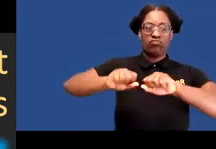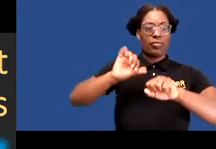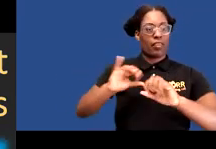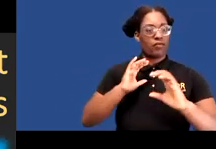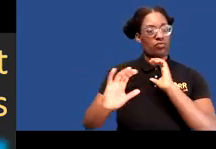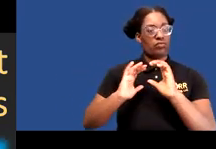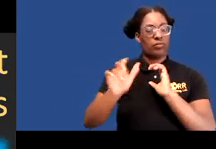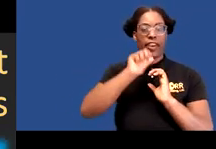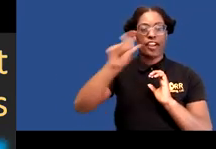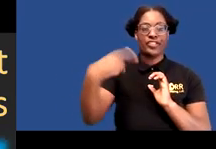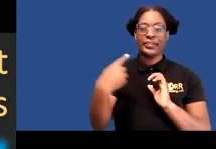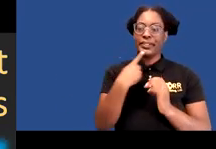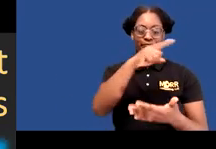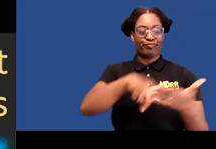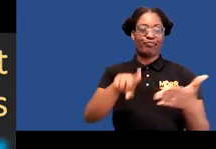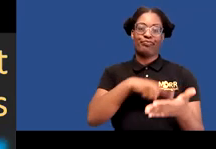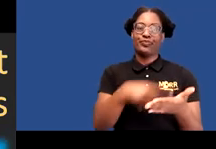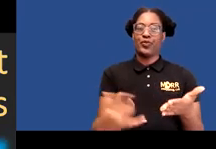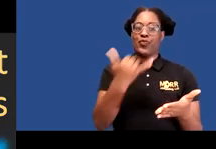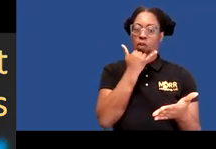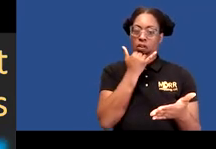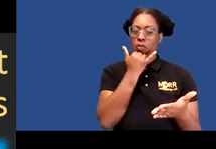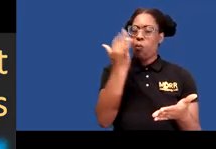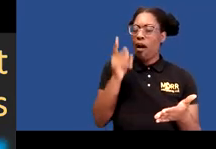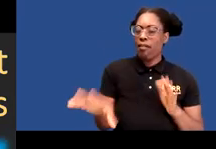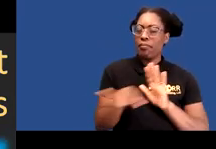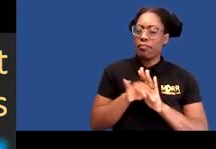with the choices that they make as writers and what's available to them